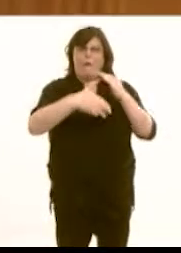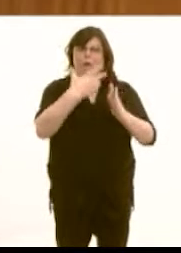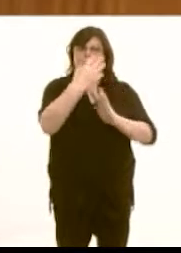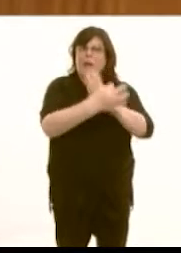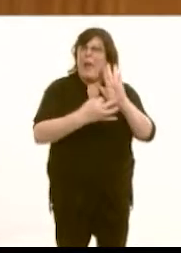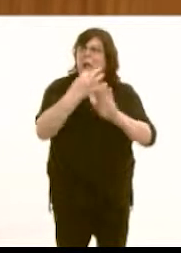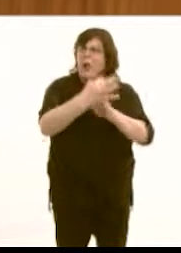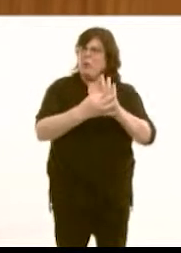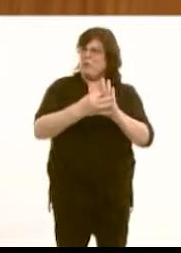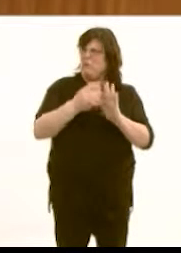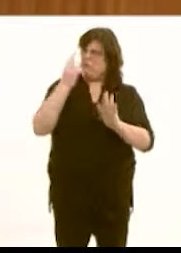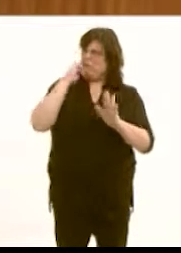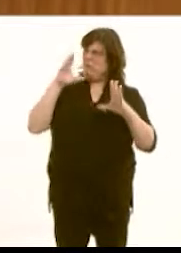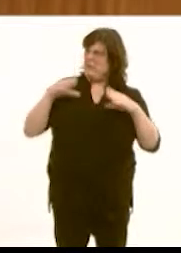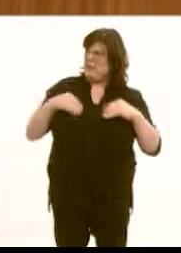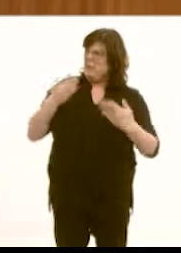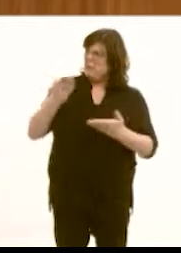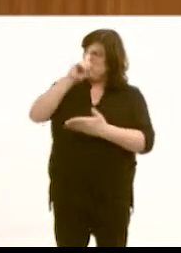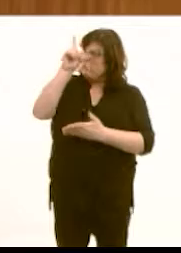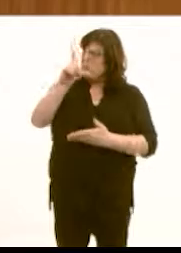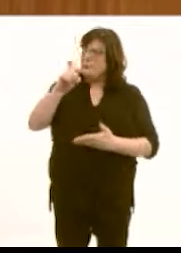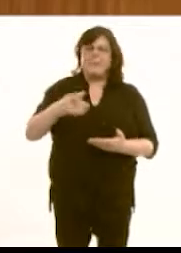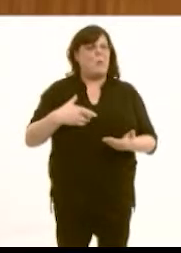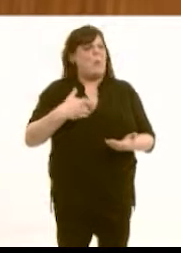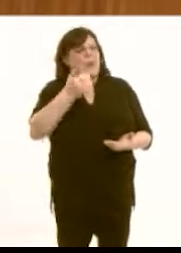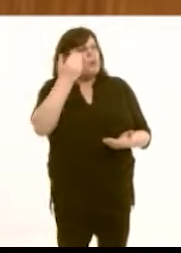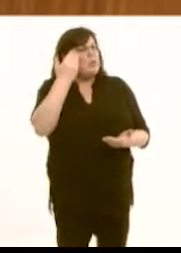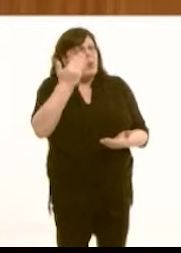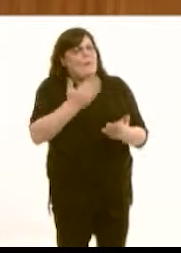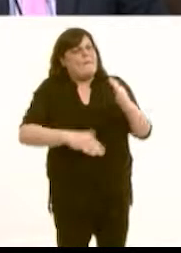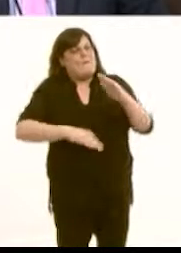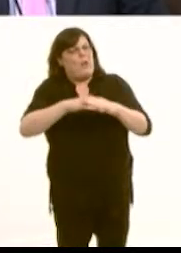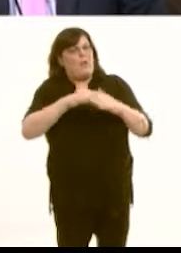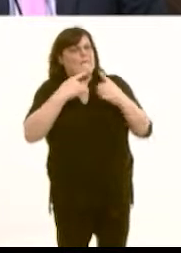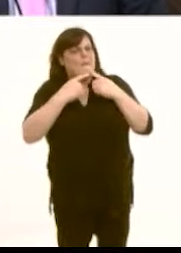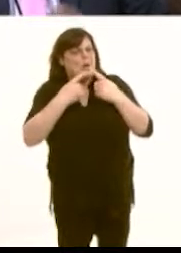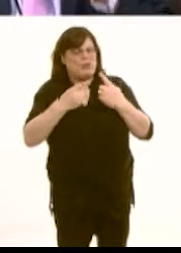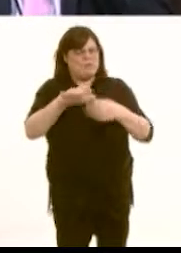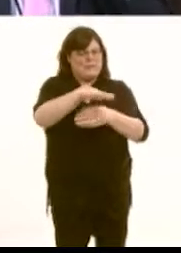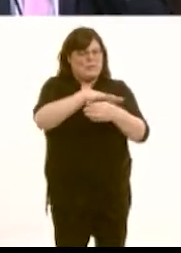Carwyn Jones: Well, itís very difficult to comment not knowing the full circumstances surrounding the individual.